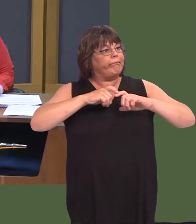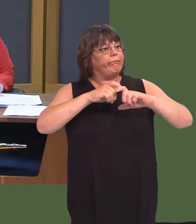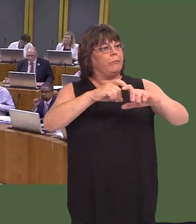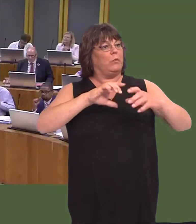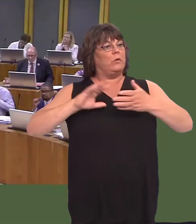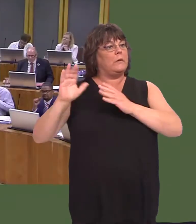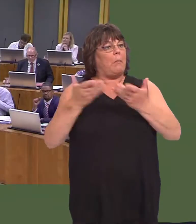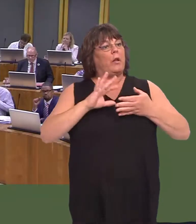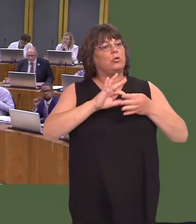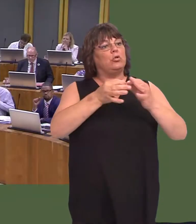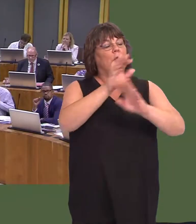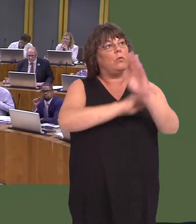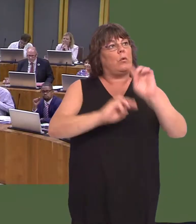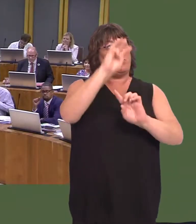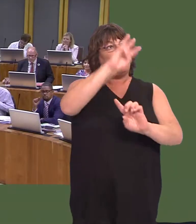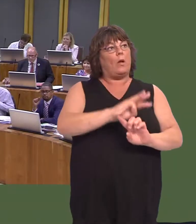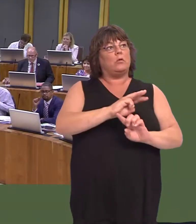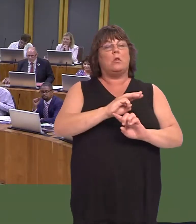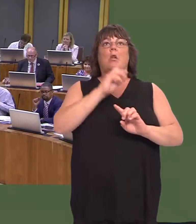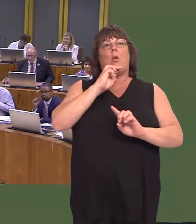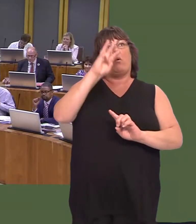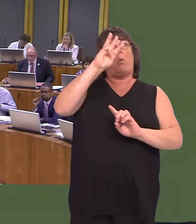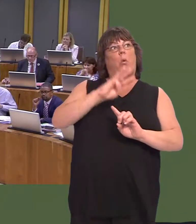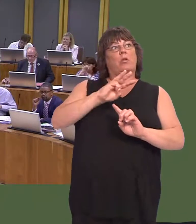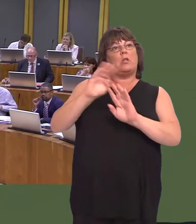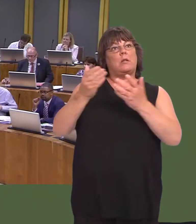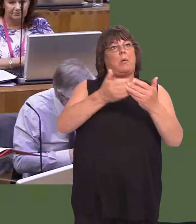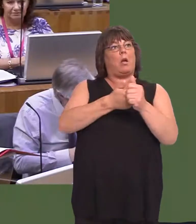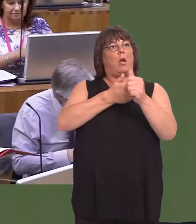The future for Welsh supply chain companies is bright, and supporting Welsh businesses